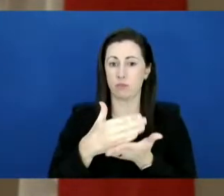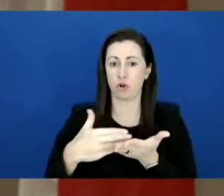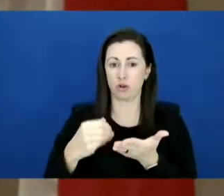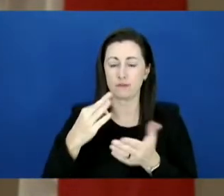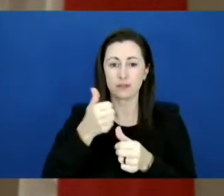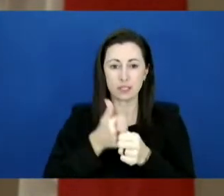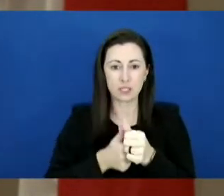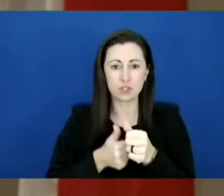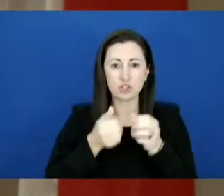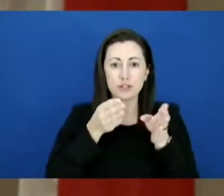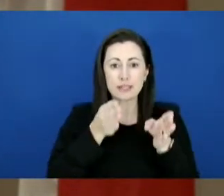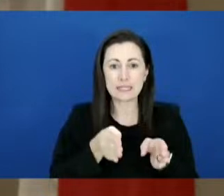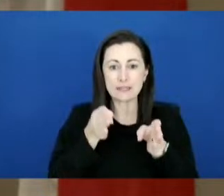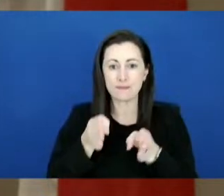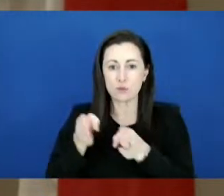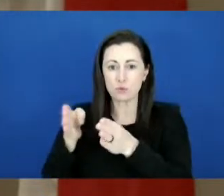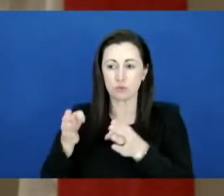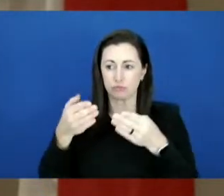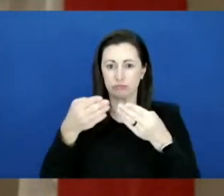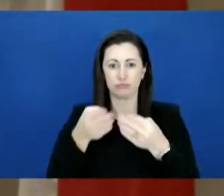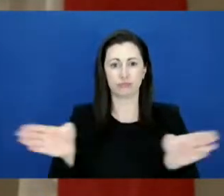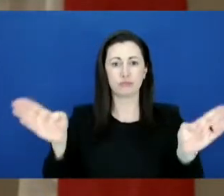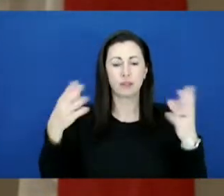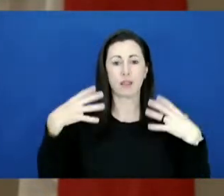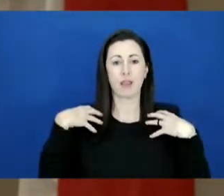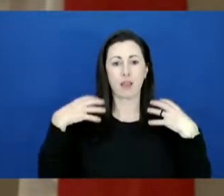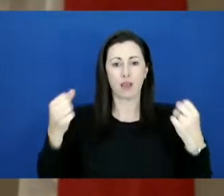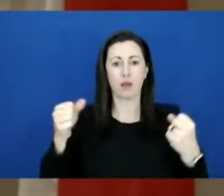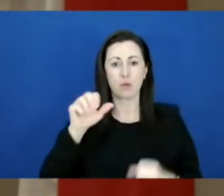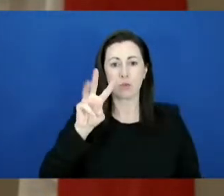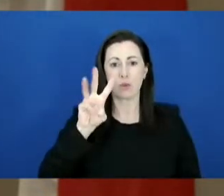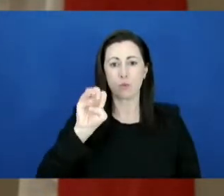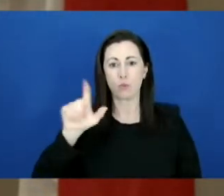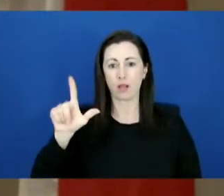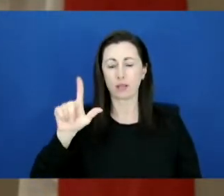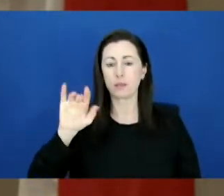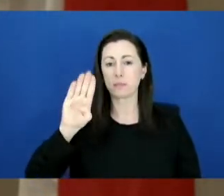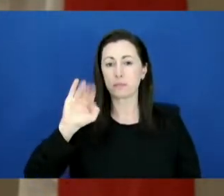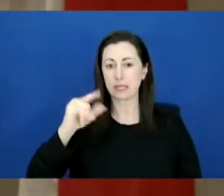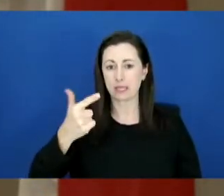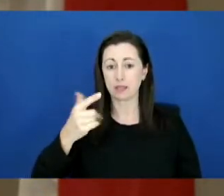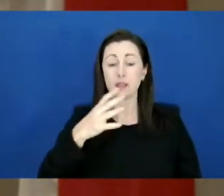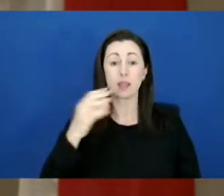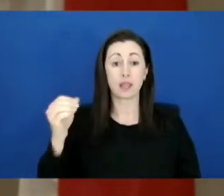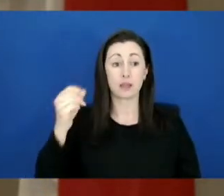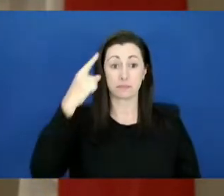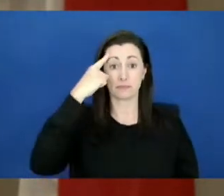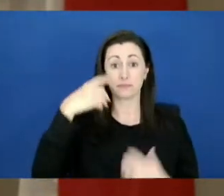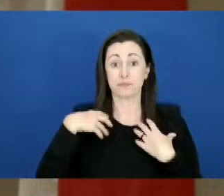AND BEHAVIORAL HEALTH IS A KEY